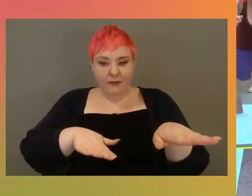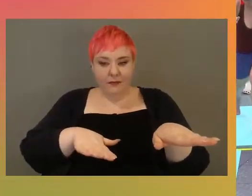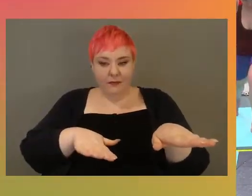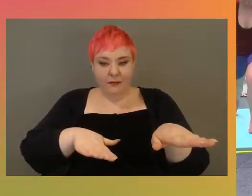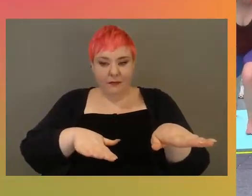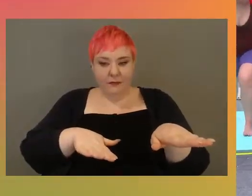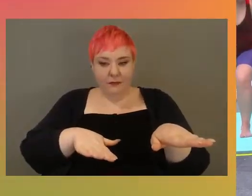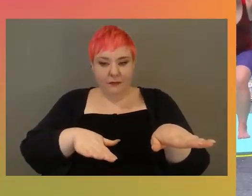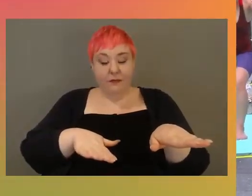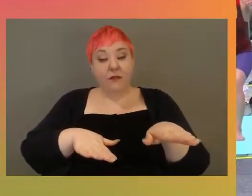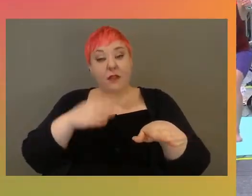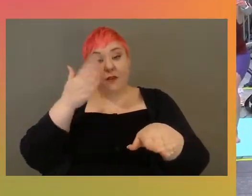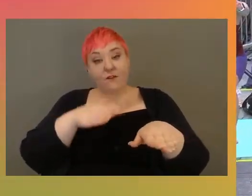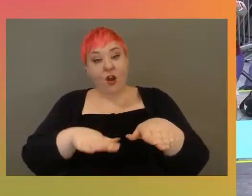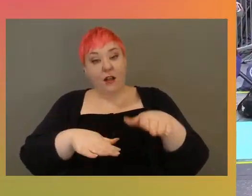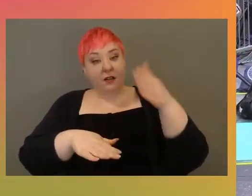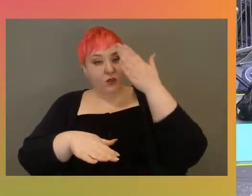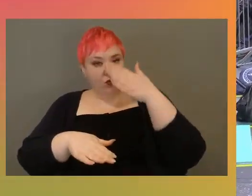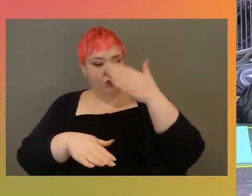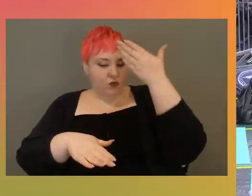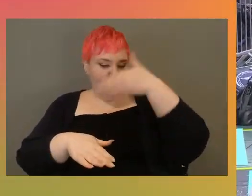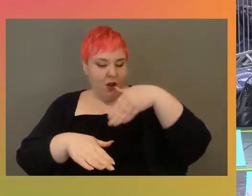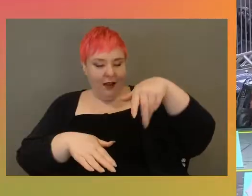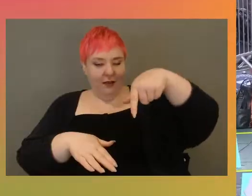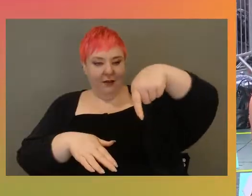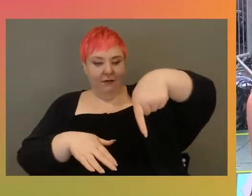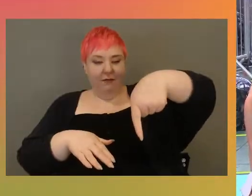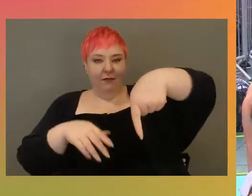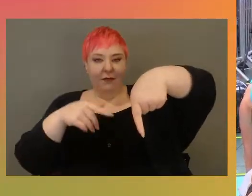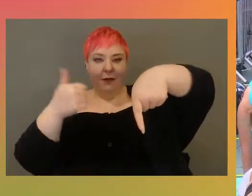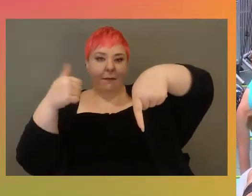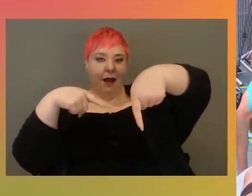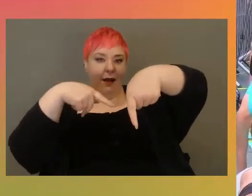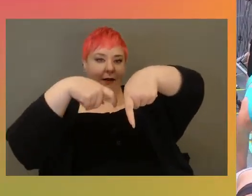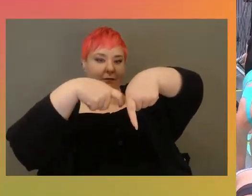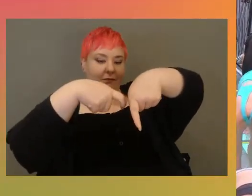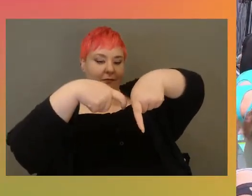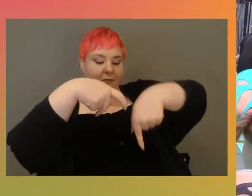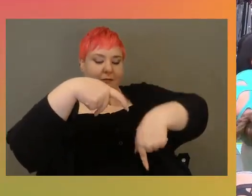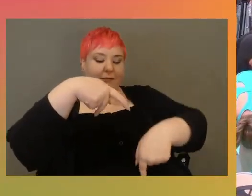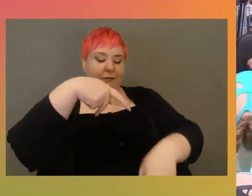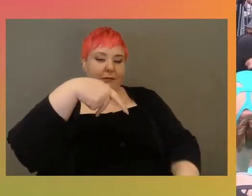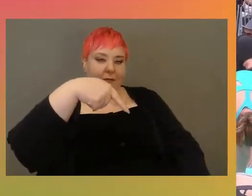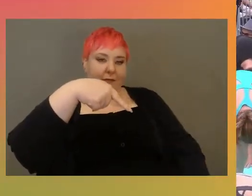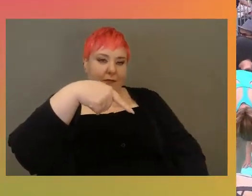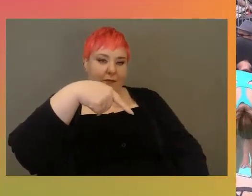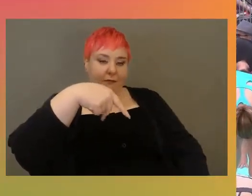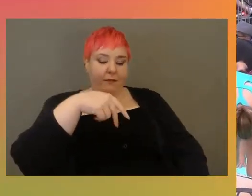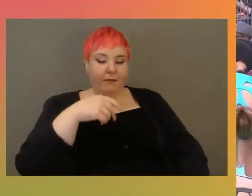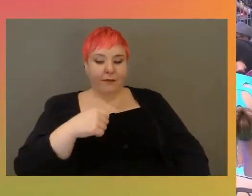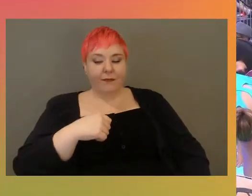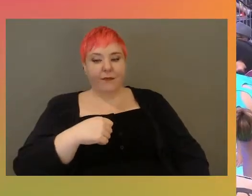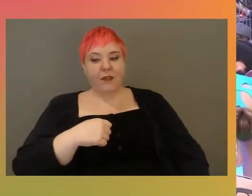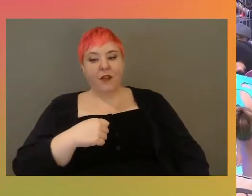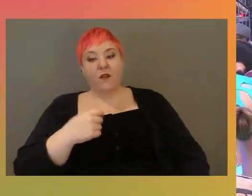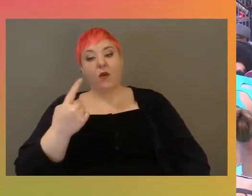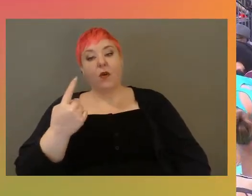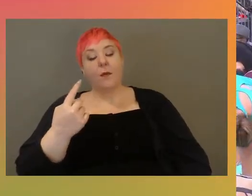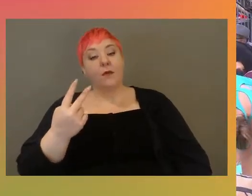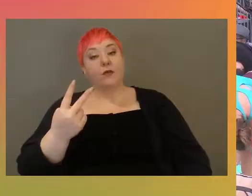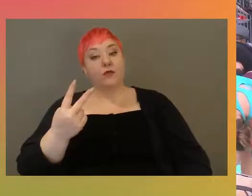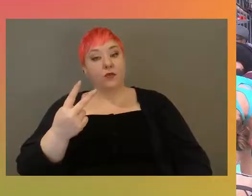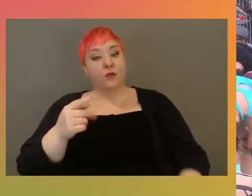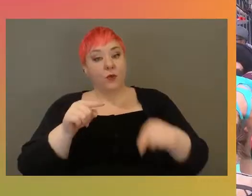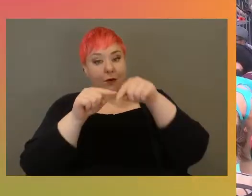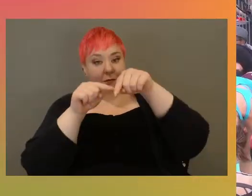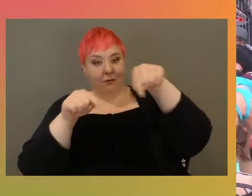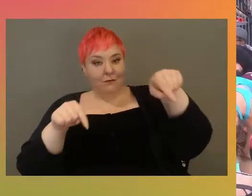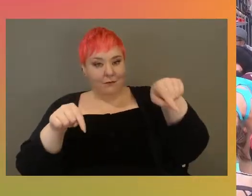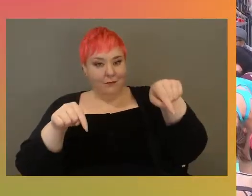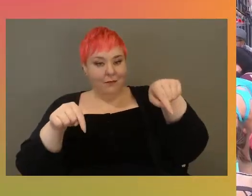BEND THE LEFT LEG, RIGHT FOOT